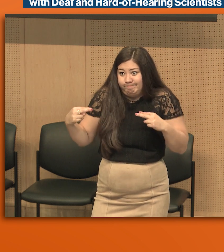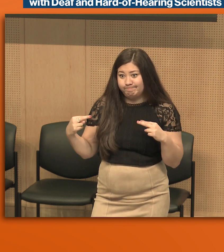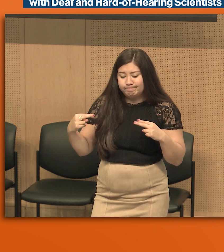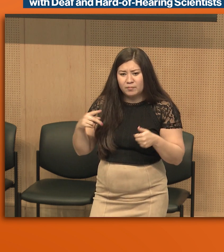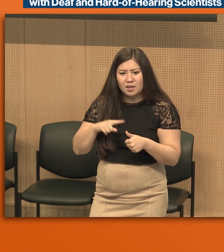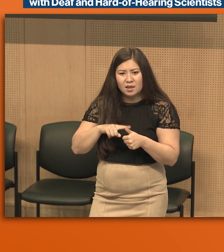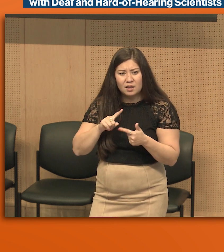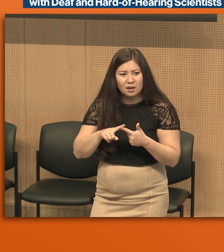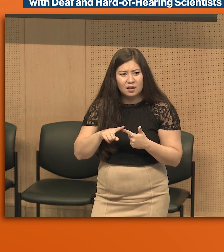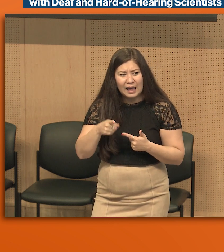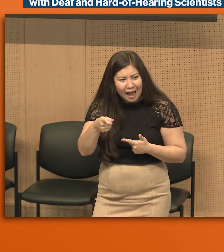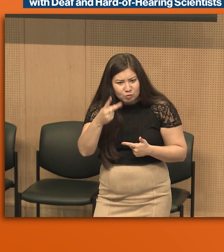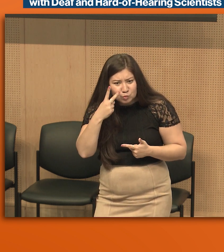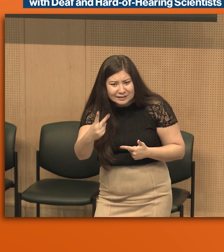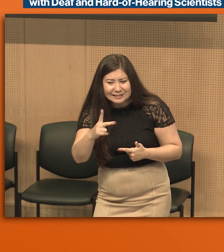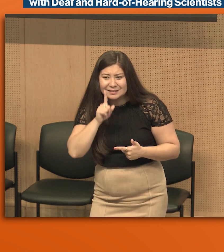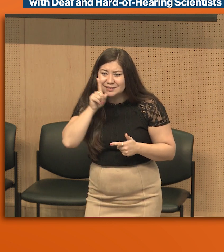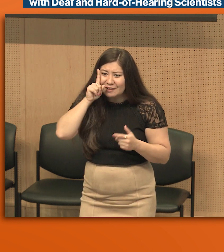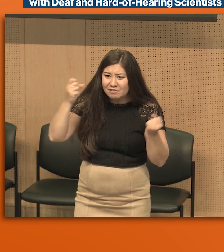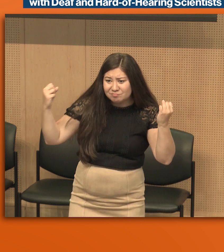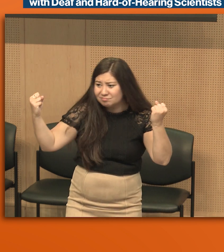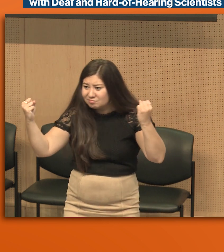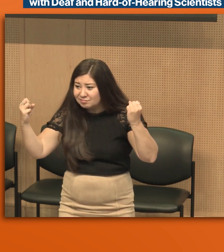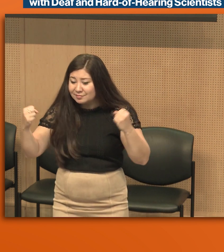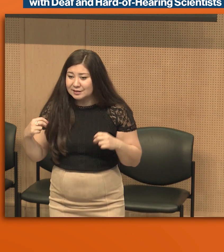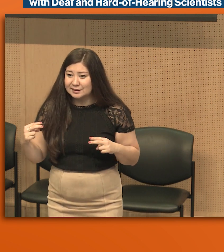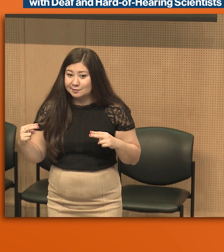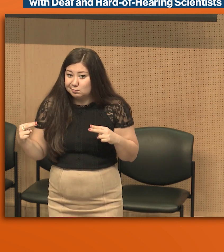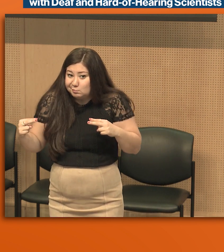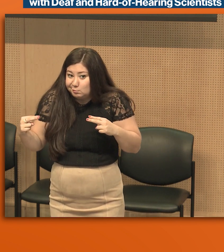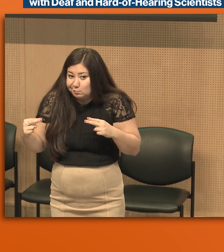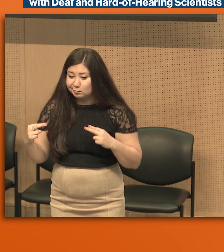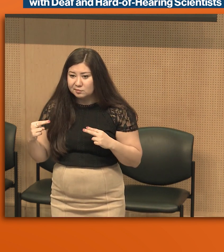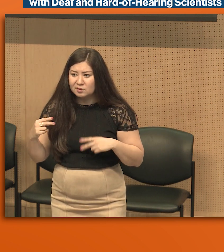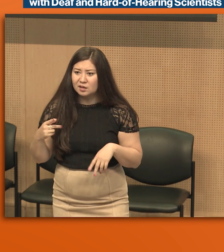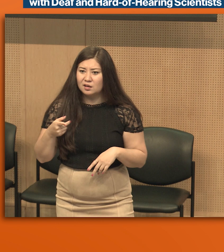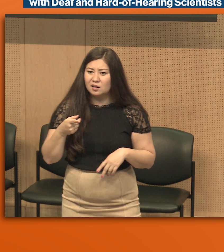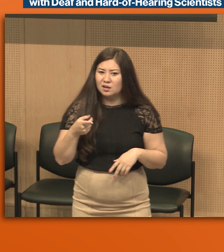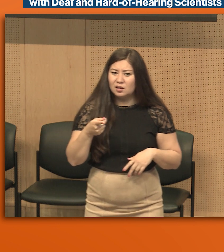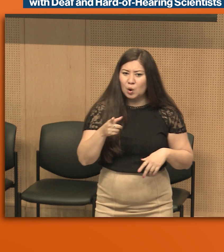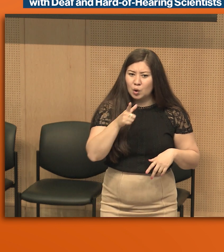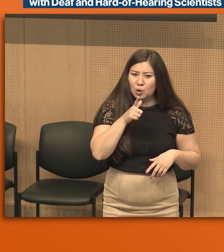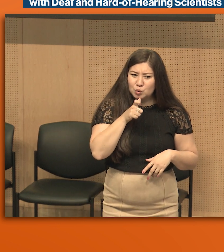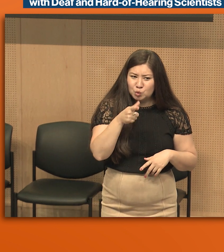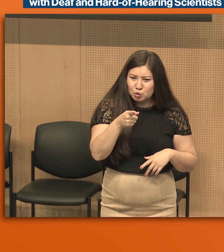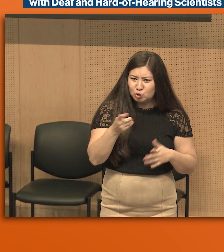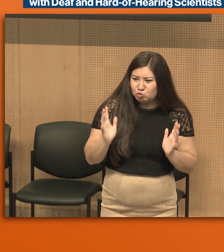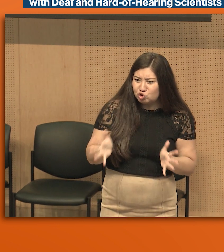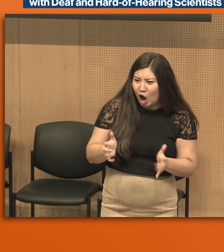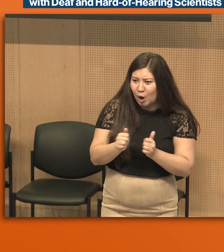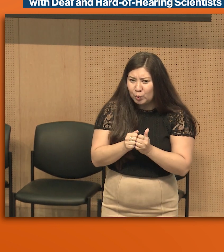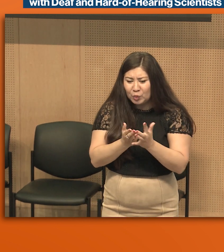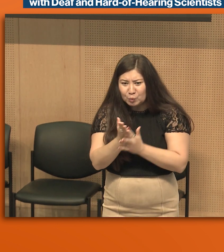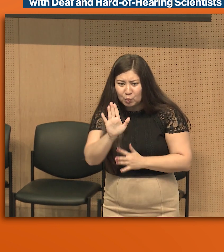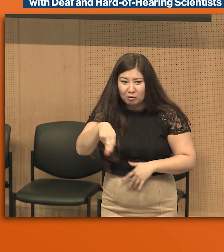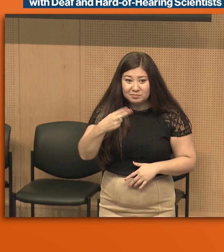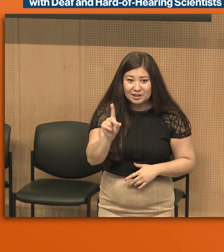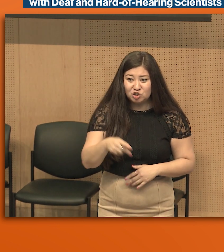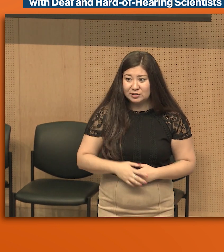many Deaf scientists out there, recognizing that there's not a lot of exposure to scientific content in ASL...